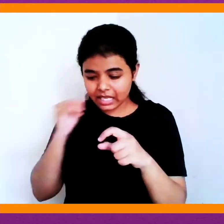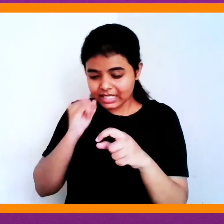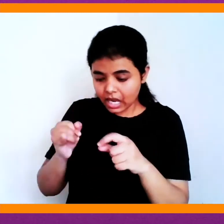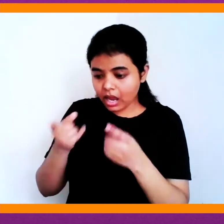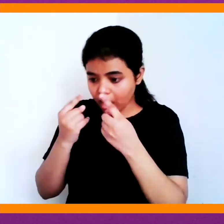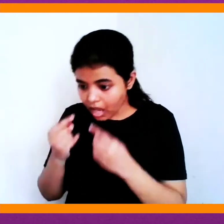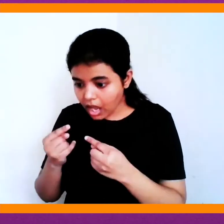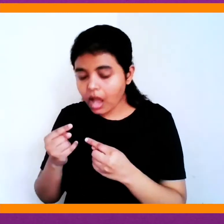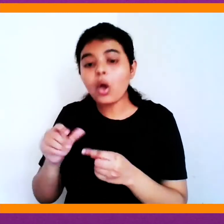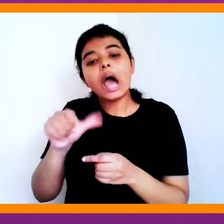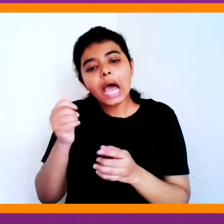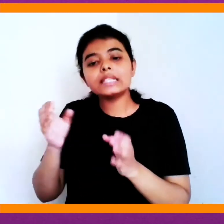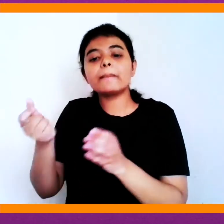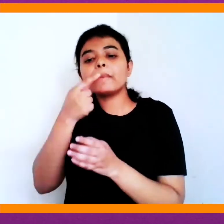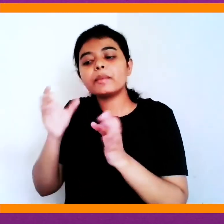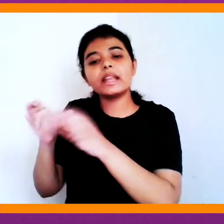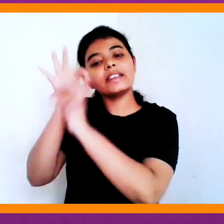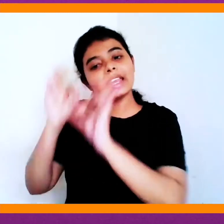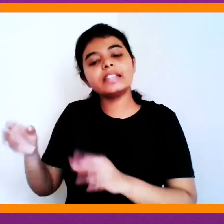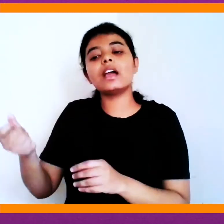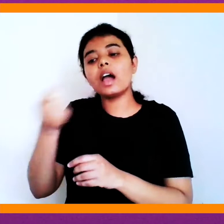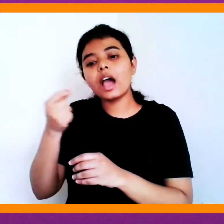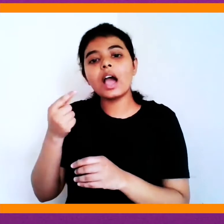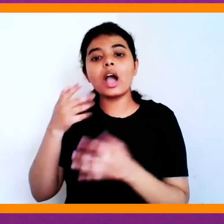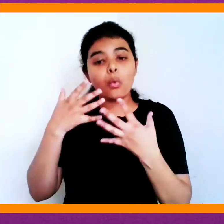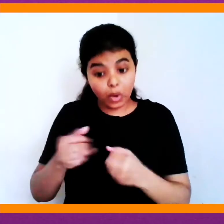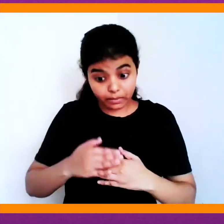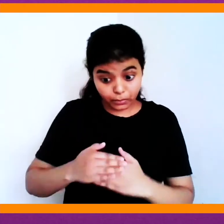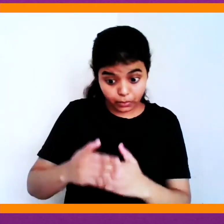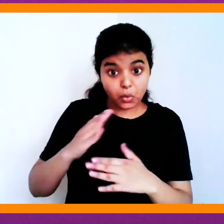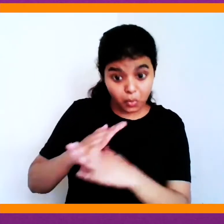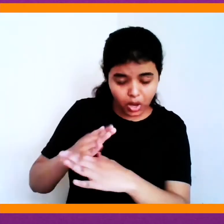not a good idea it's better to check whether you're pregnant take the test and then you have